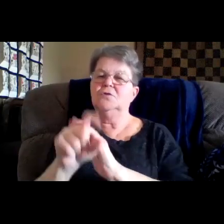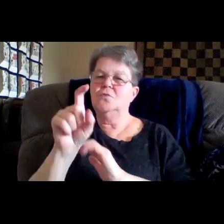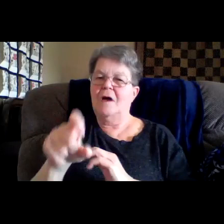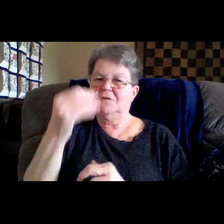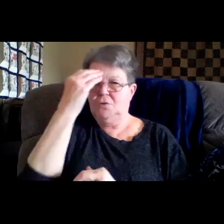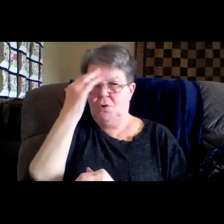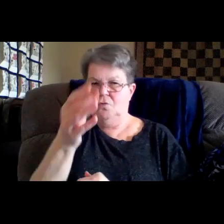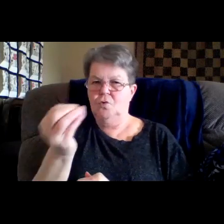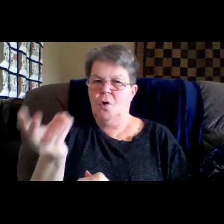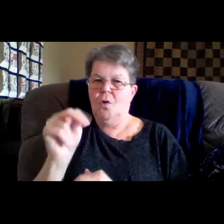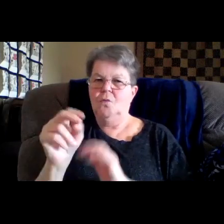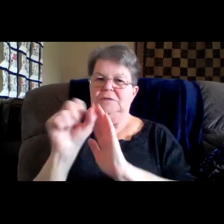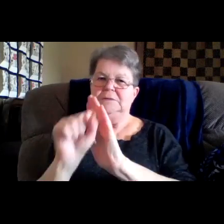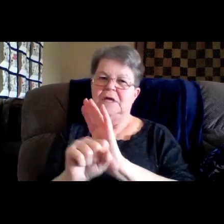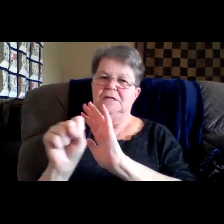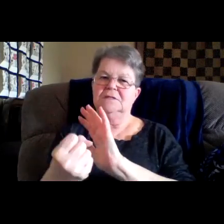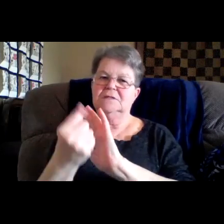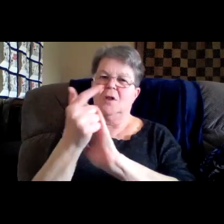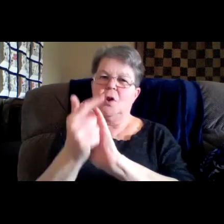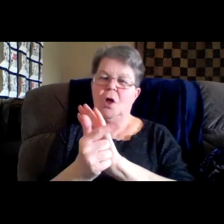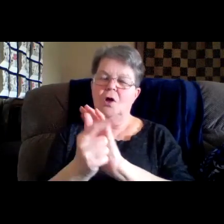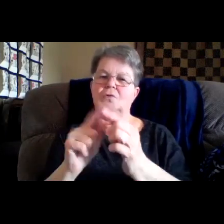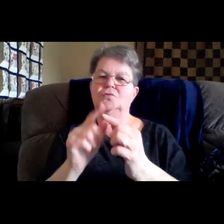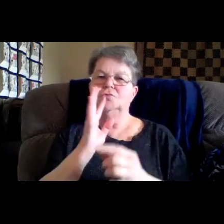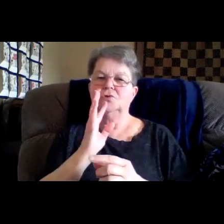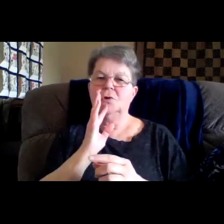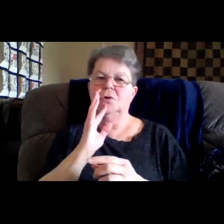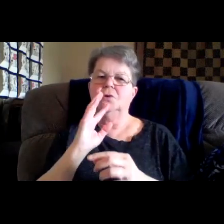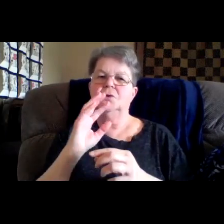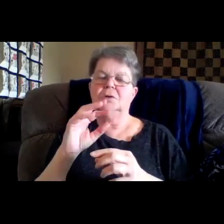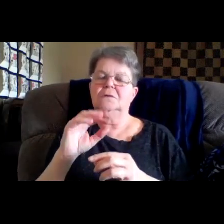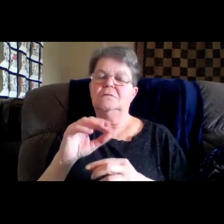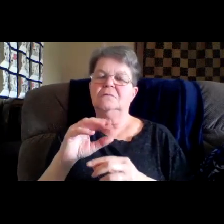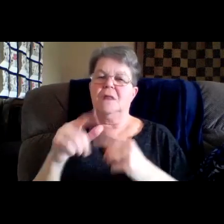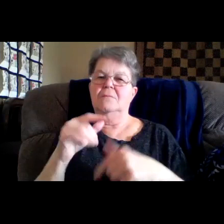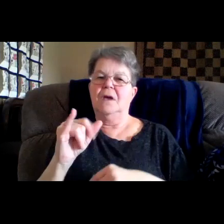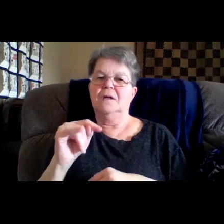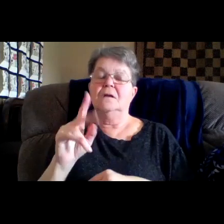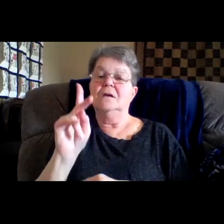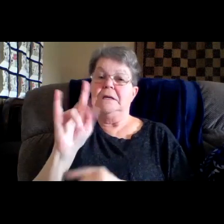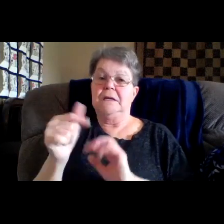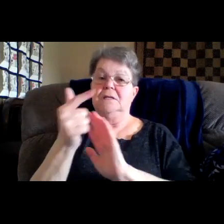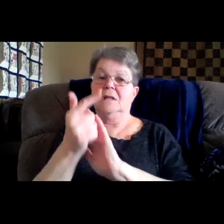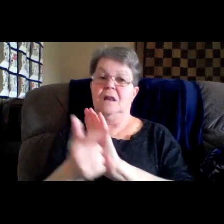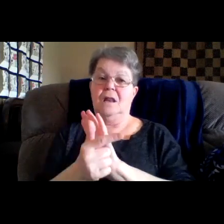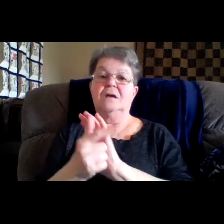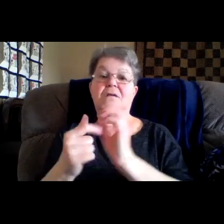to be able to talk about it and work within that framework. Kentucky statute actually is supportive of the use